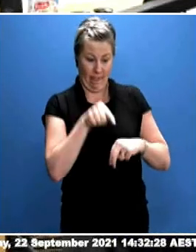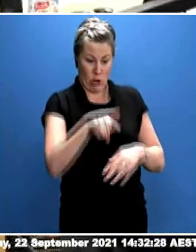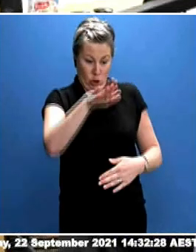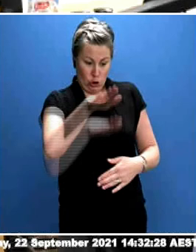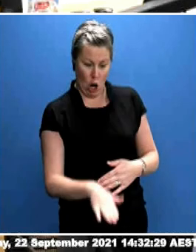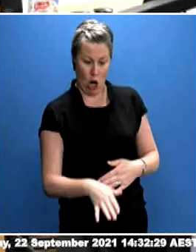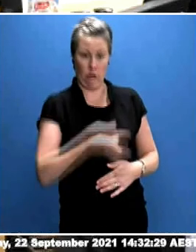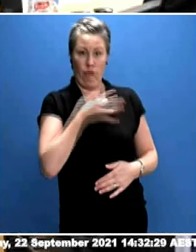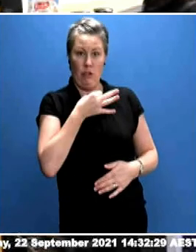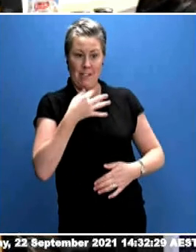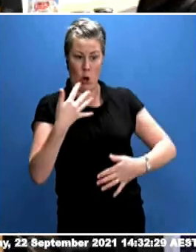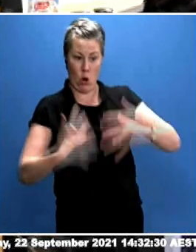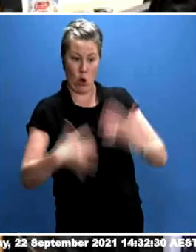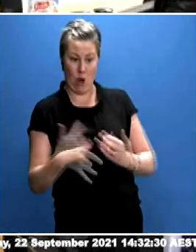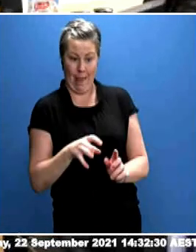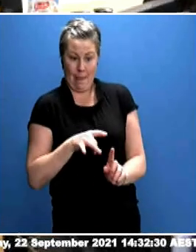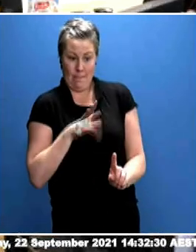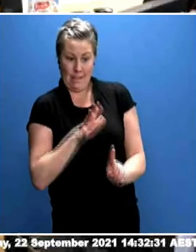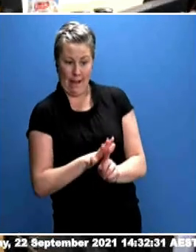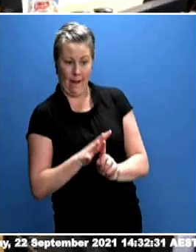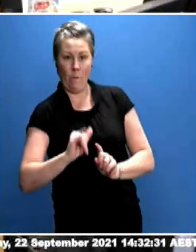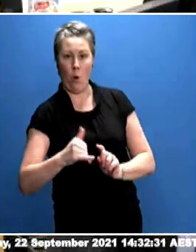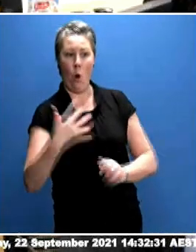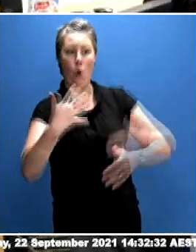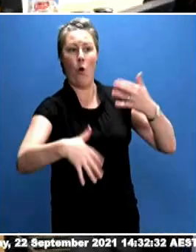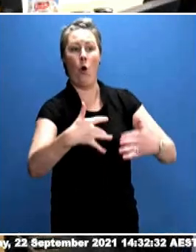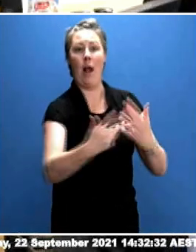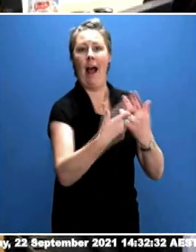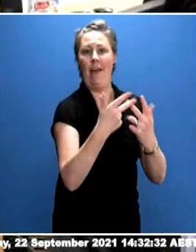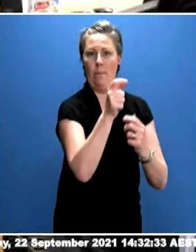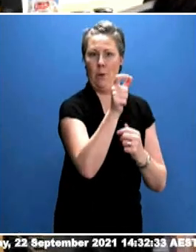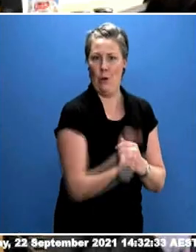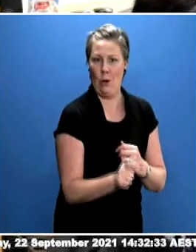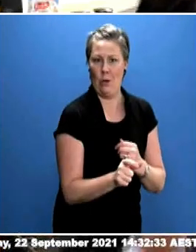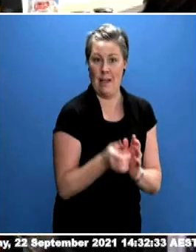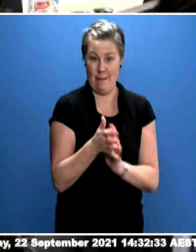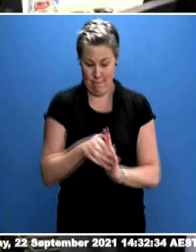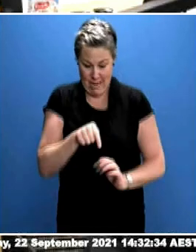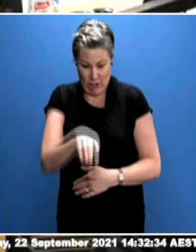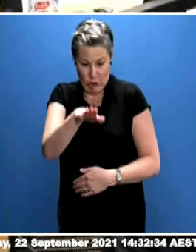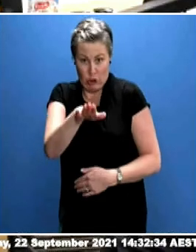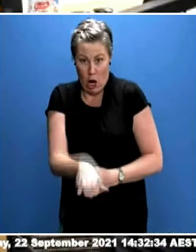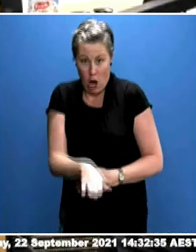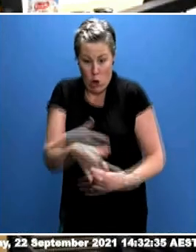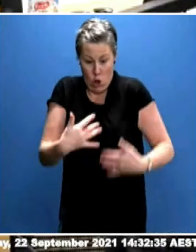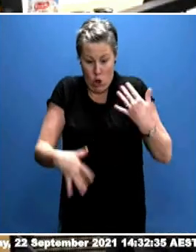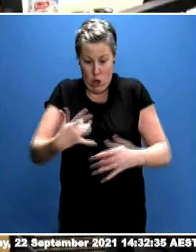So that first criteria is that there is an immediate risk of the child causing harm to themselves or others.